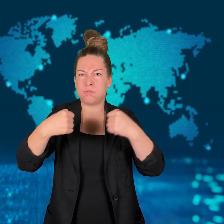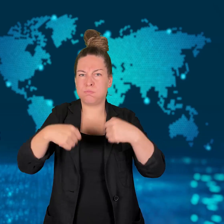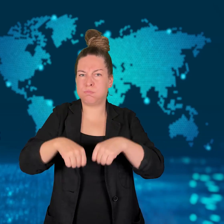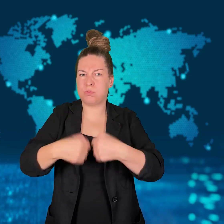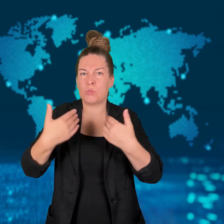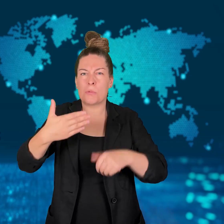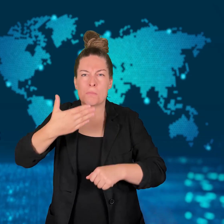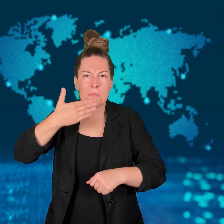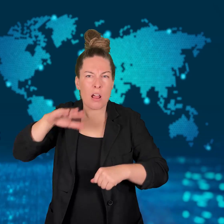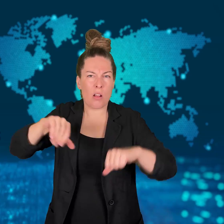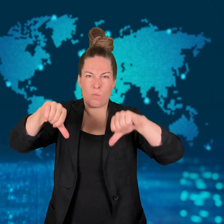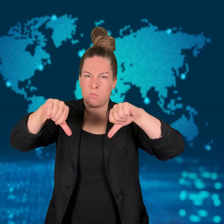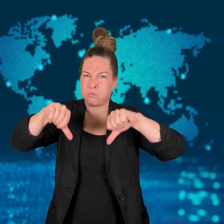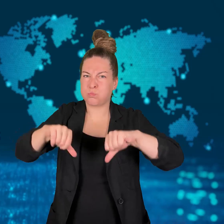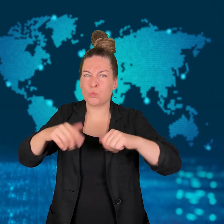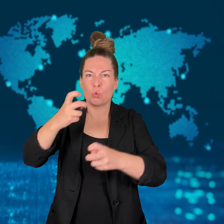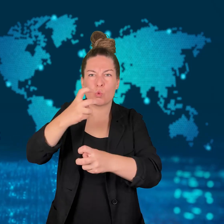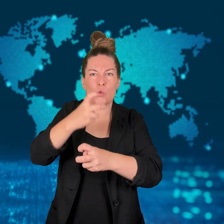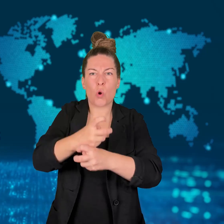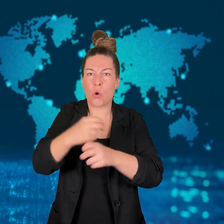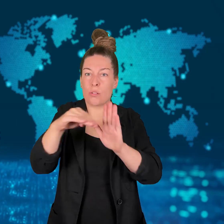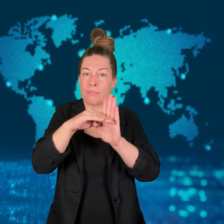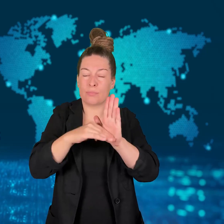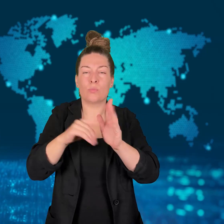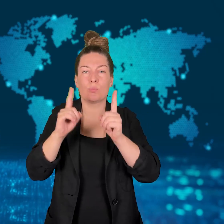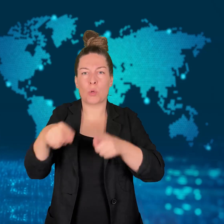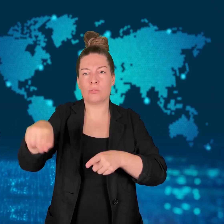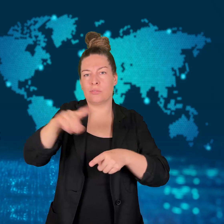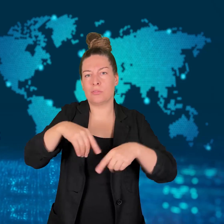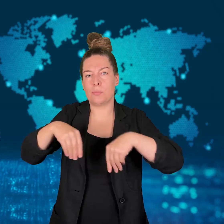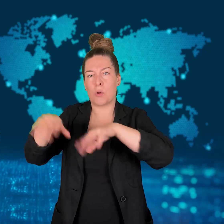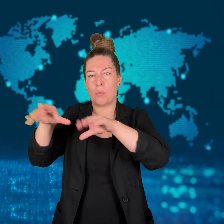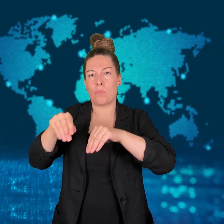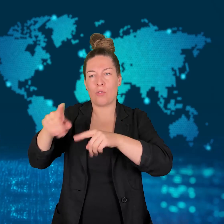been accused of committing serious crimes.